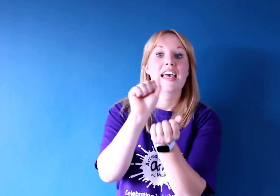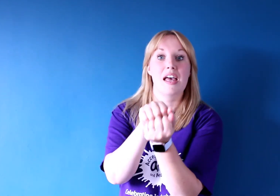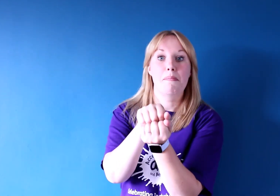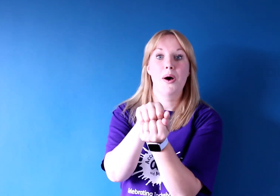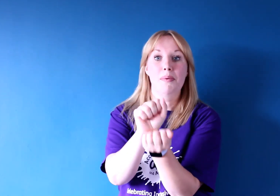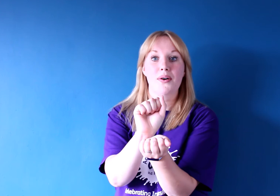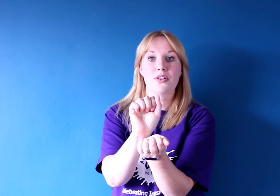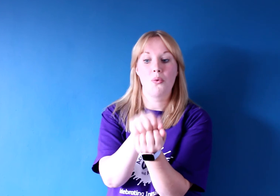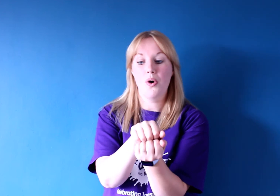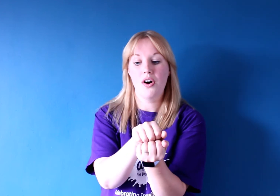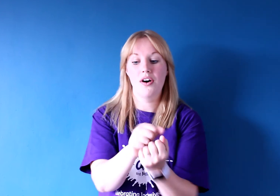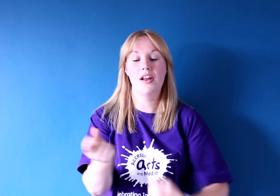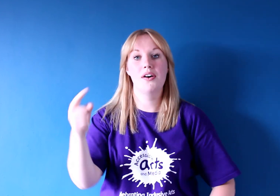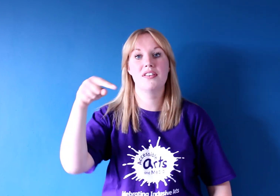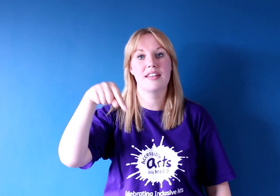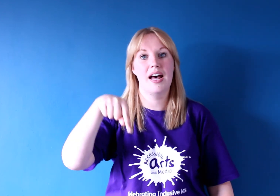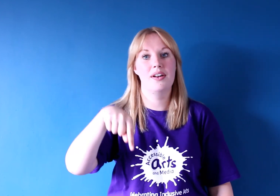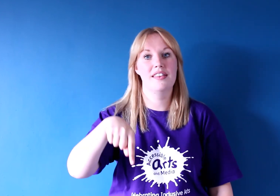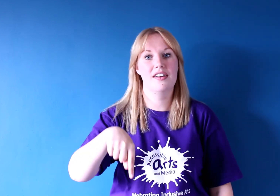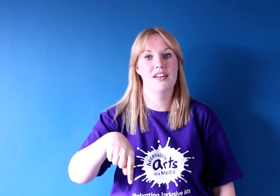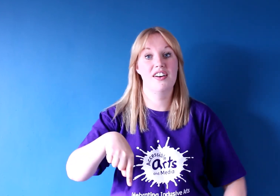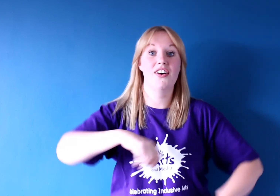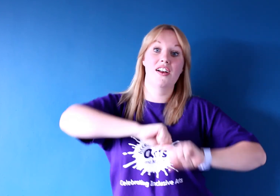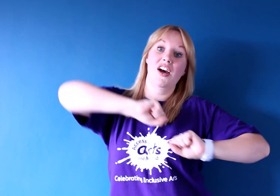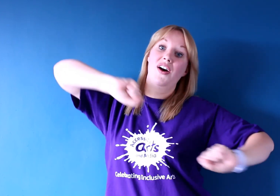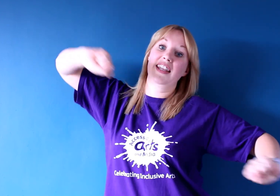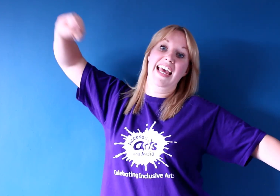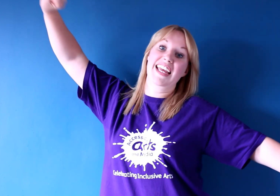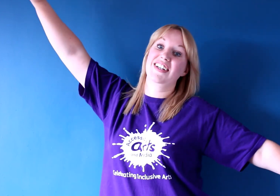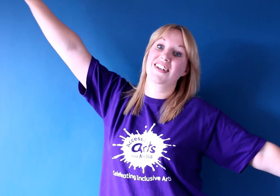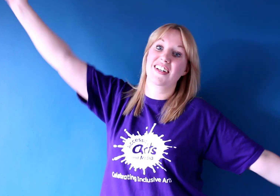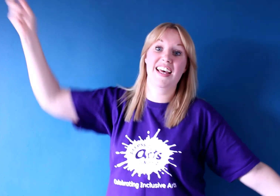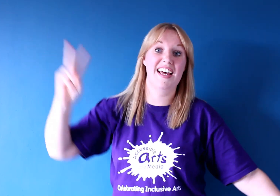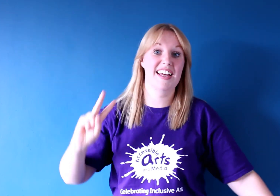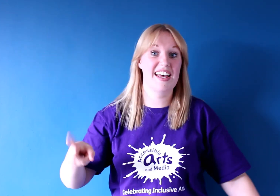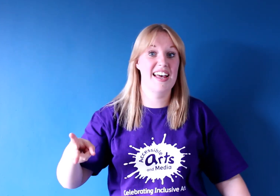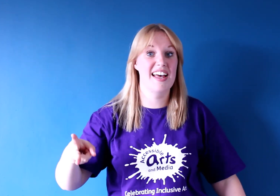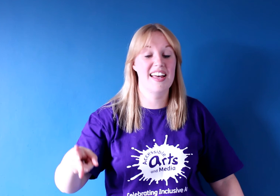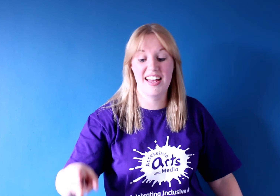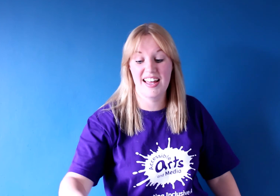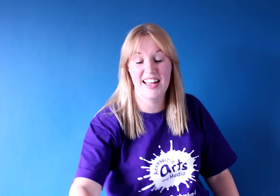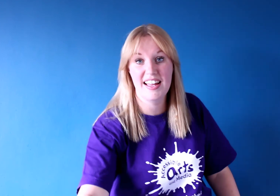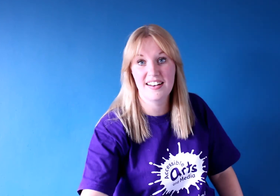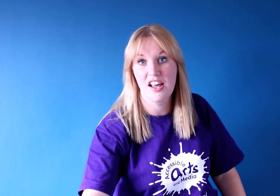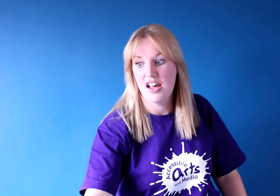Hippo bloat wallows down in the hallow and they yawn again.